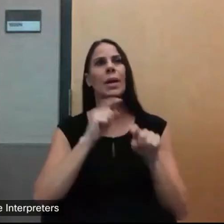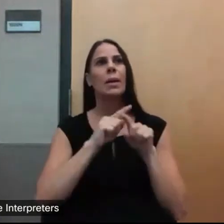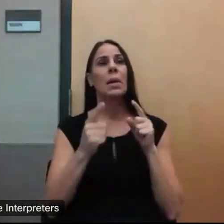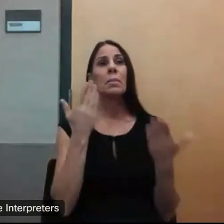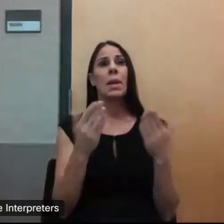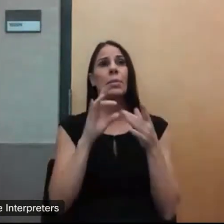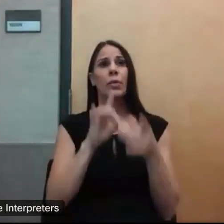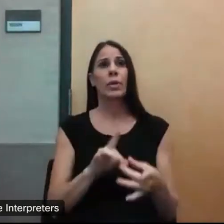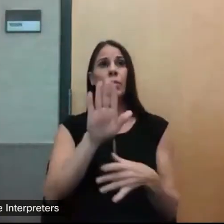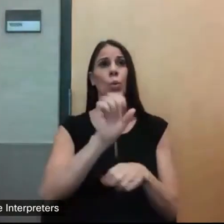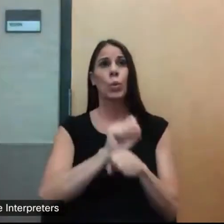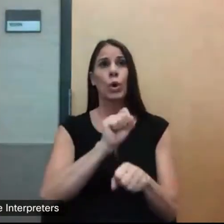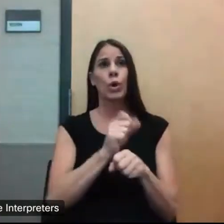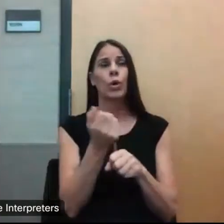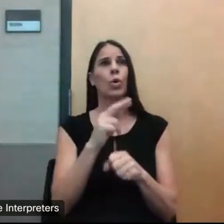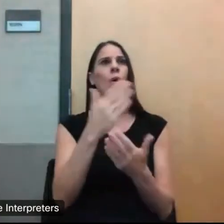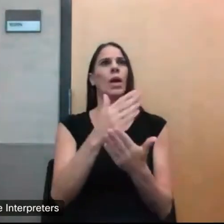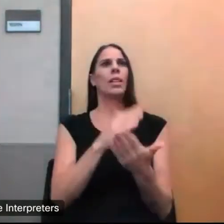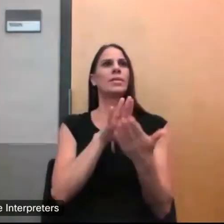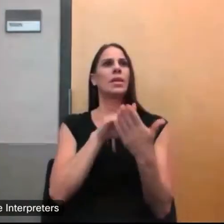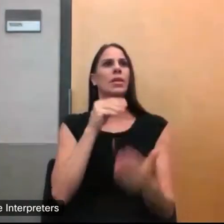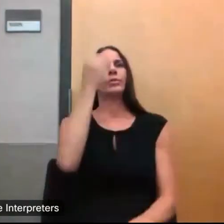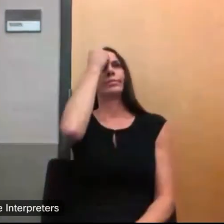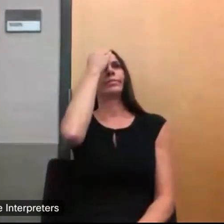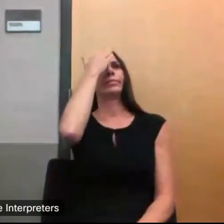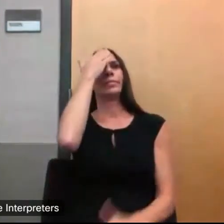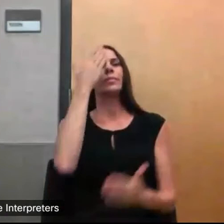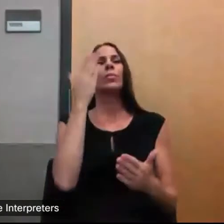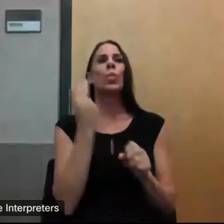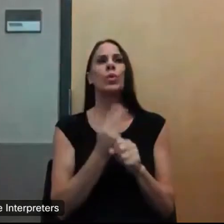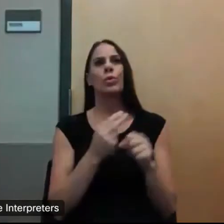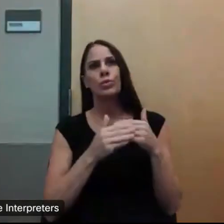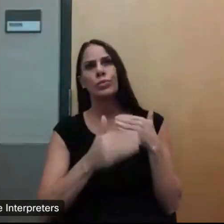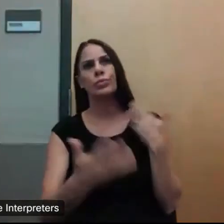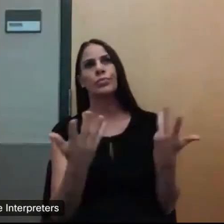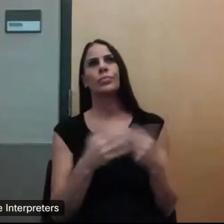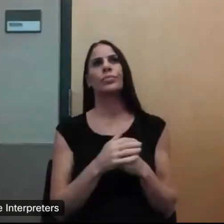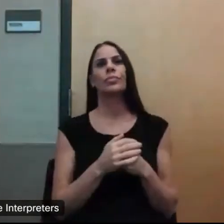making it better broadly going forward. I think it's the, it really did emphasize